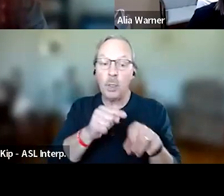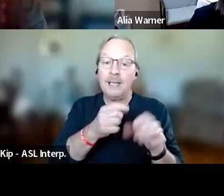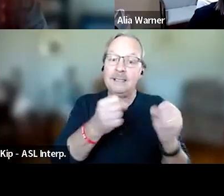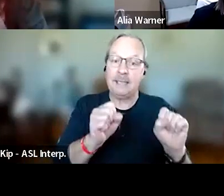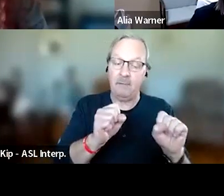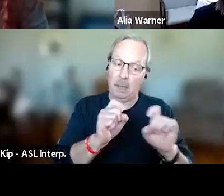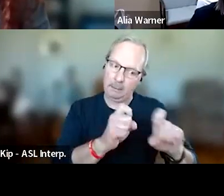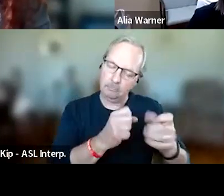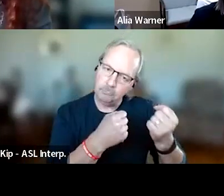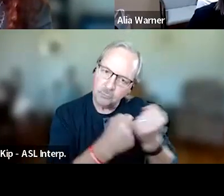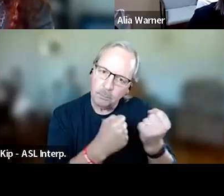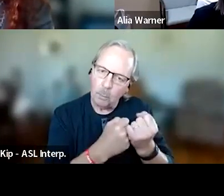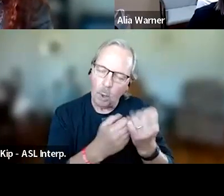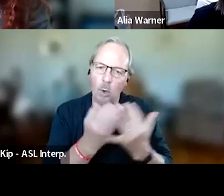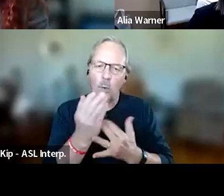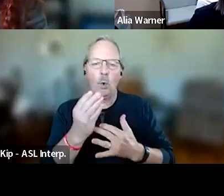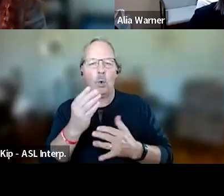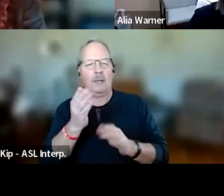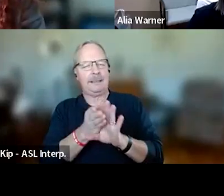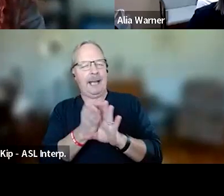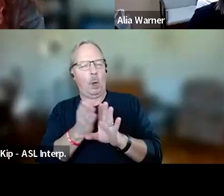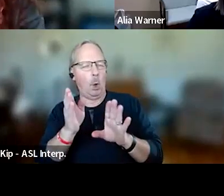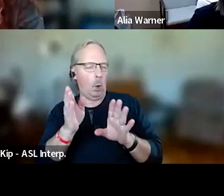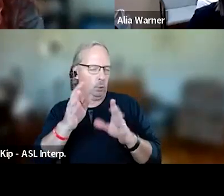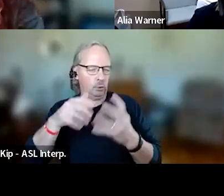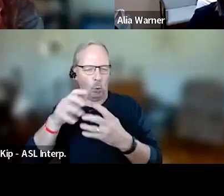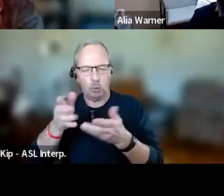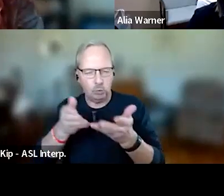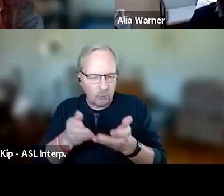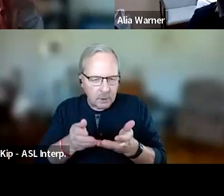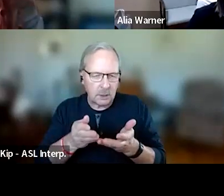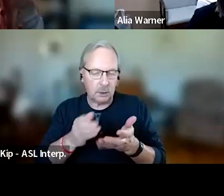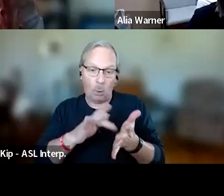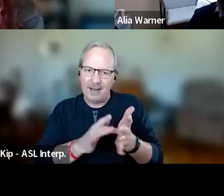whether that's through like psychosocial services or medications to help with the psychotic symptoms.